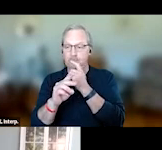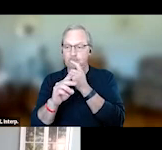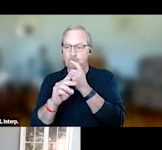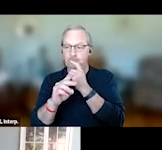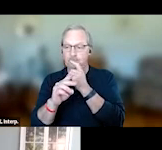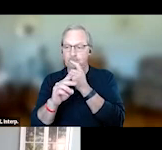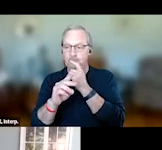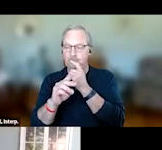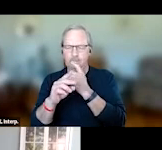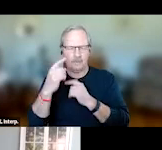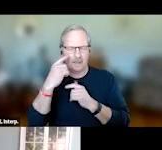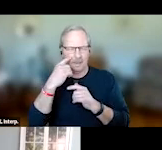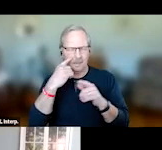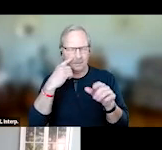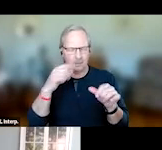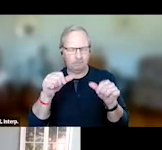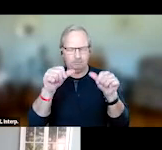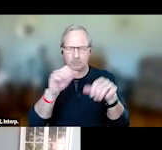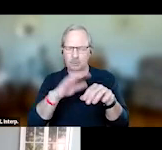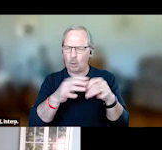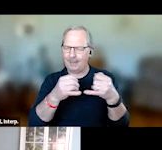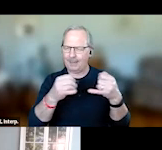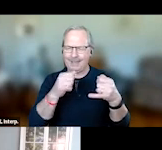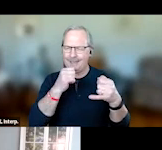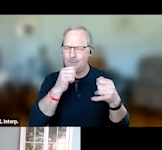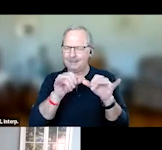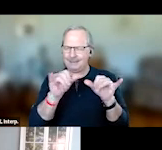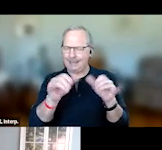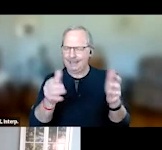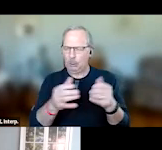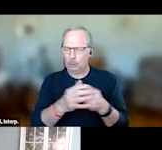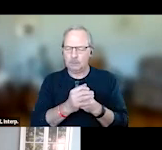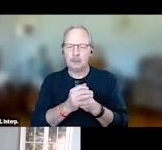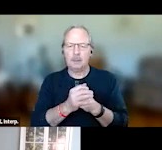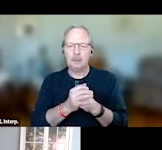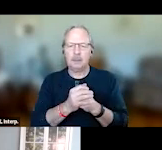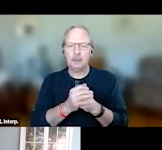I think these are posted online so I don't think I need to stay here, but someone correct me if I'm wrong.